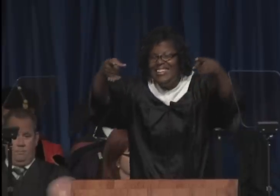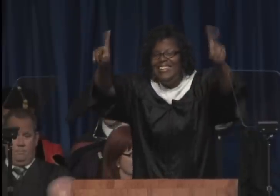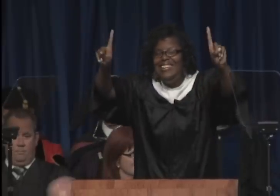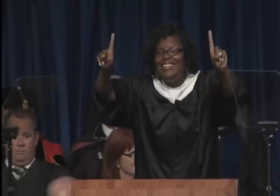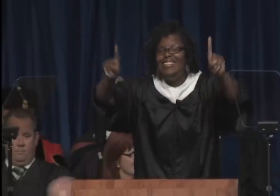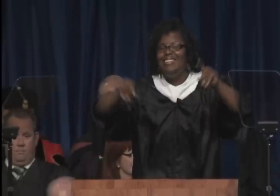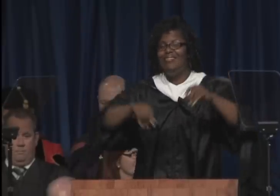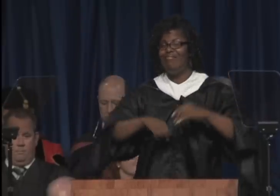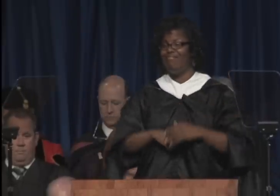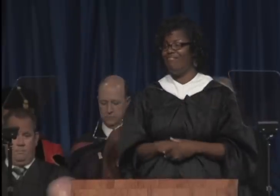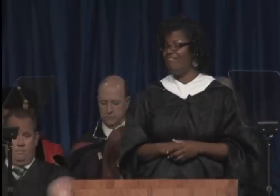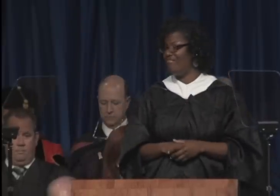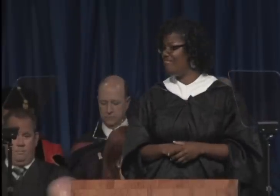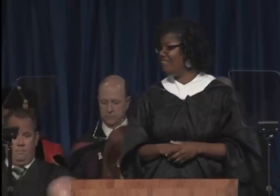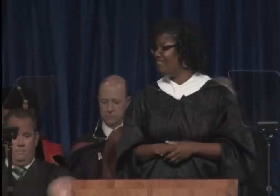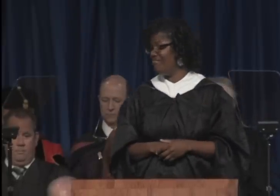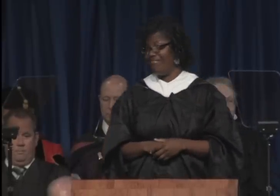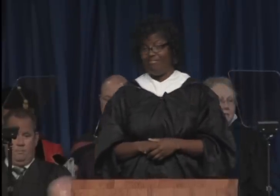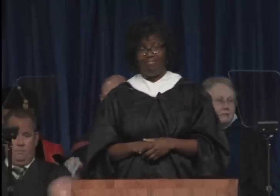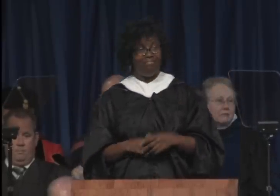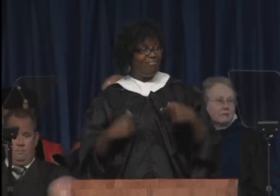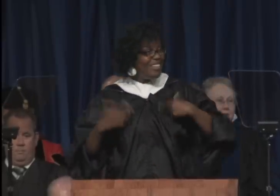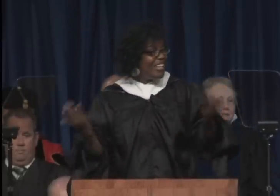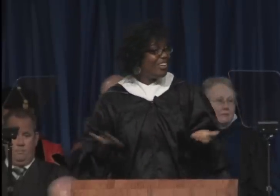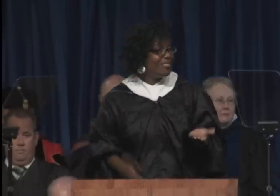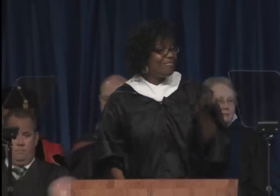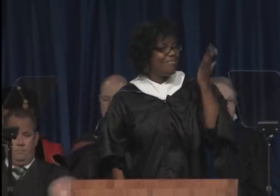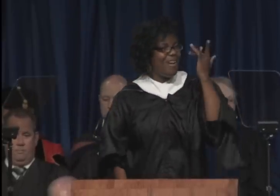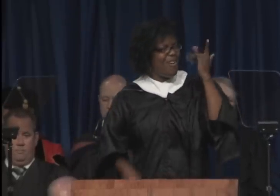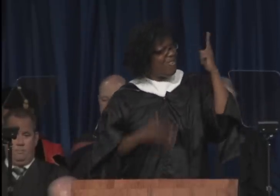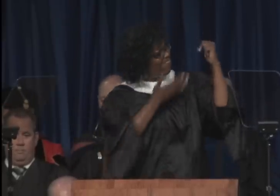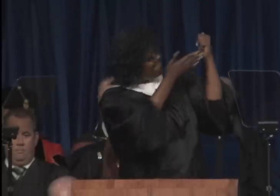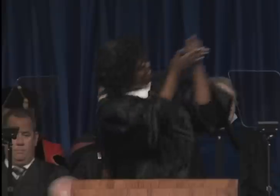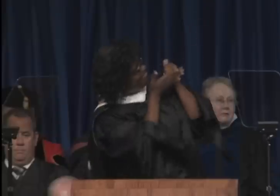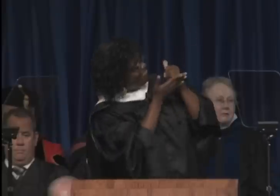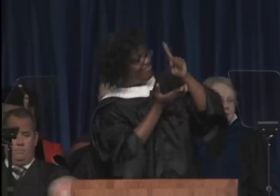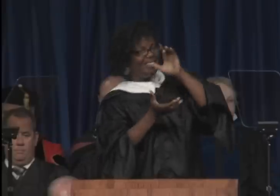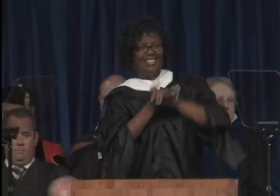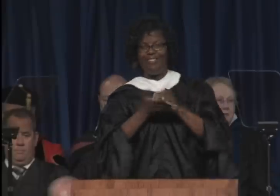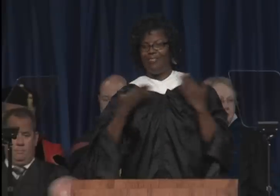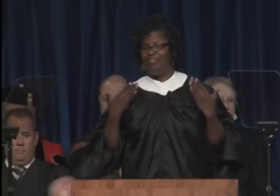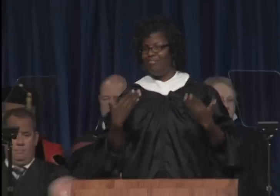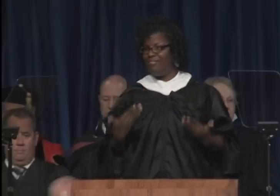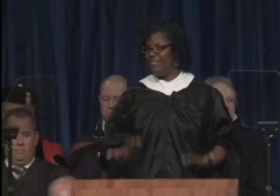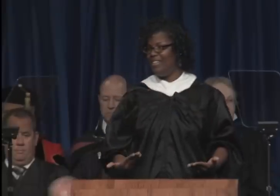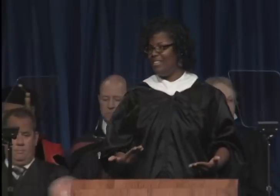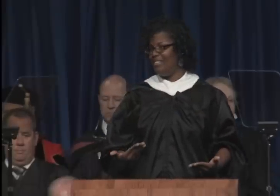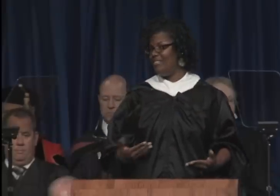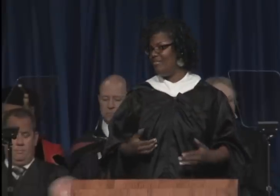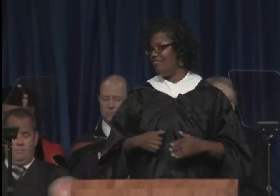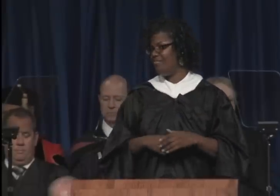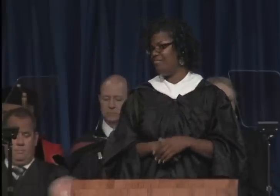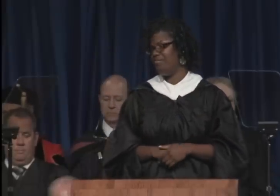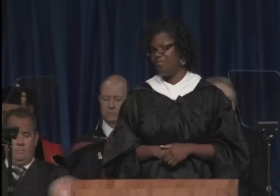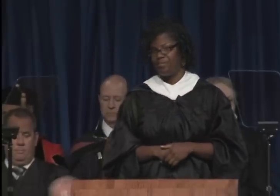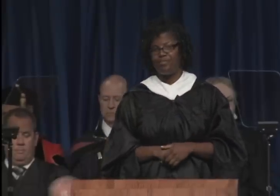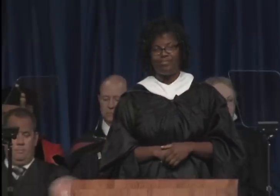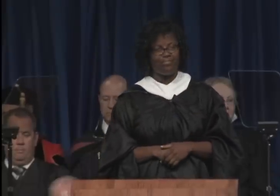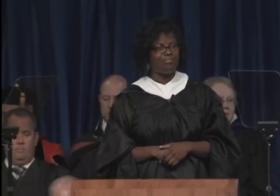I would become successful. I am here today in part because she believed in me.